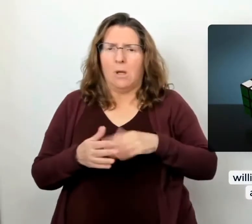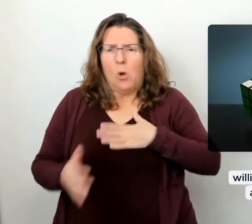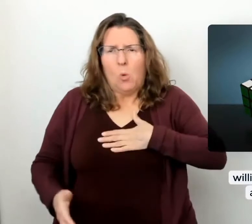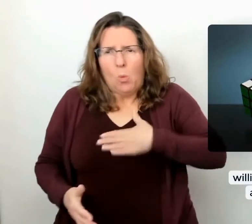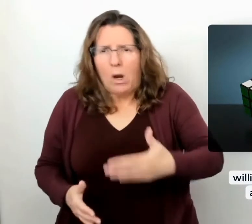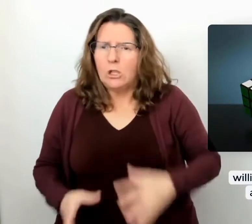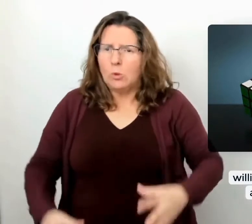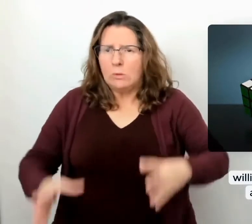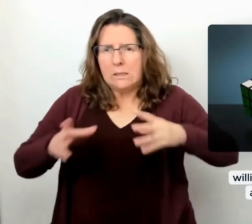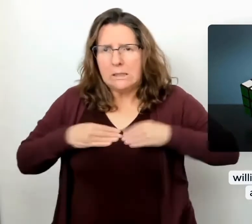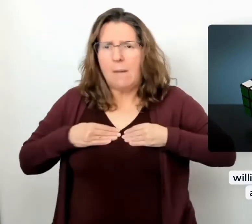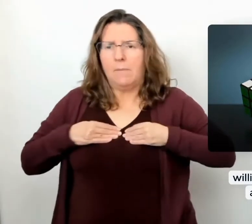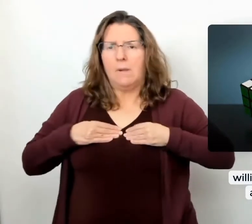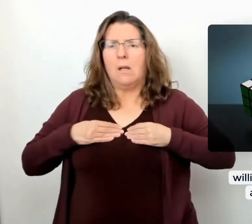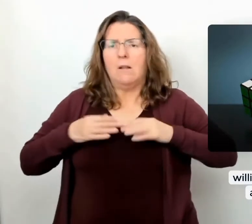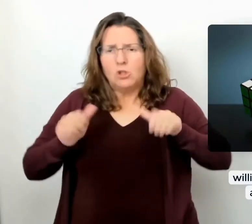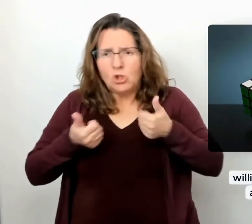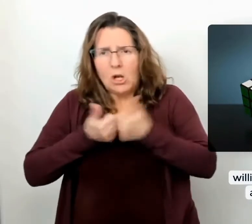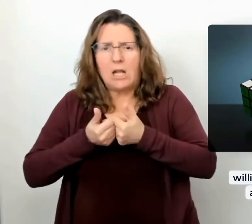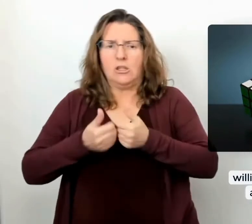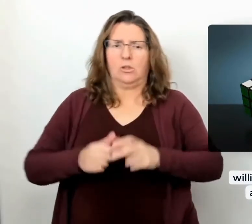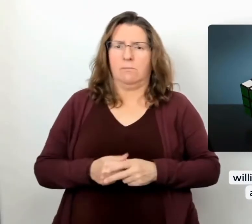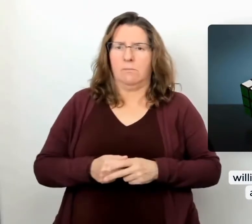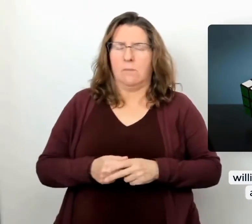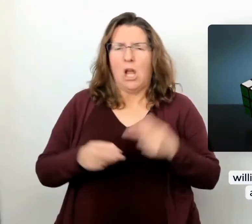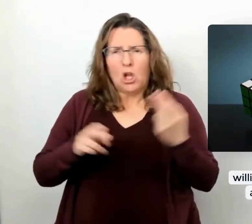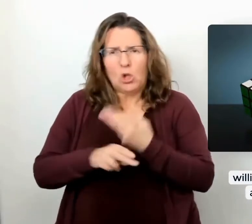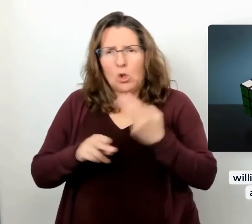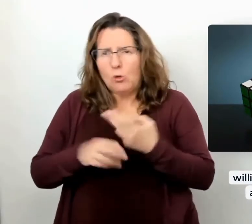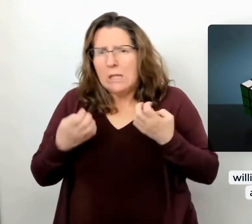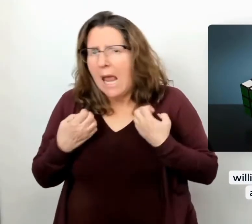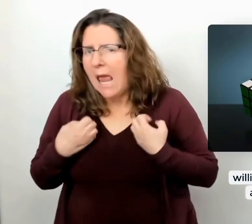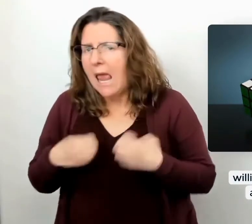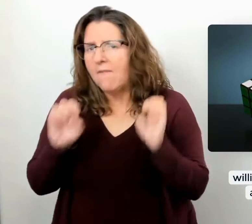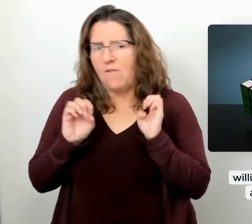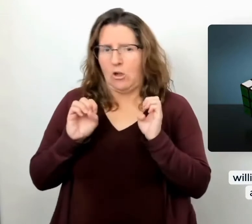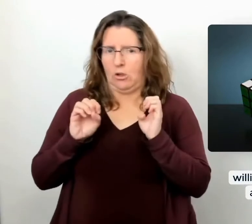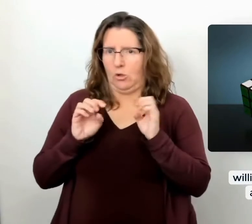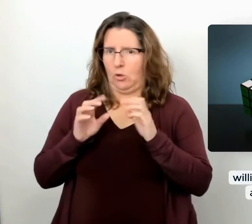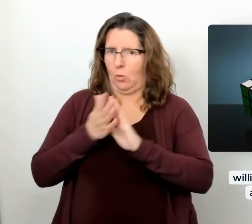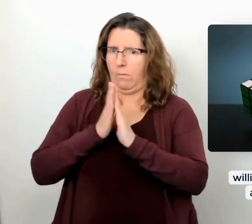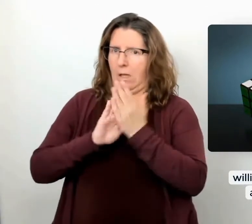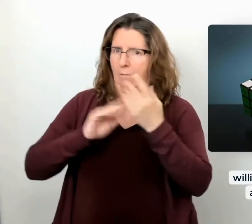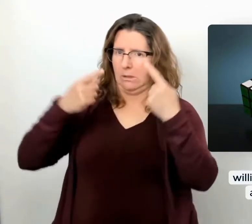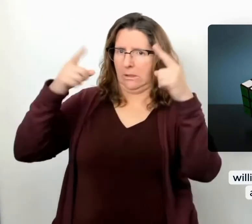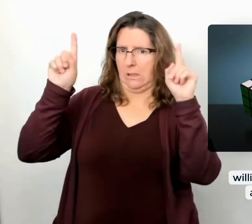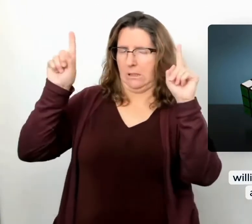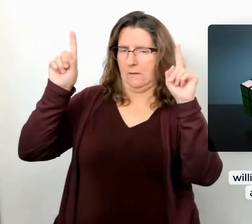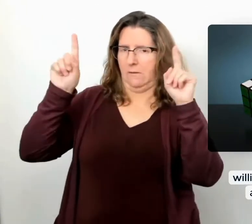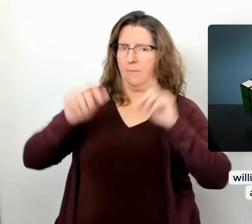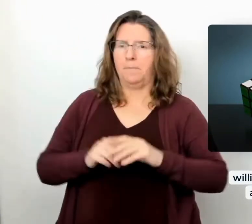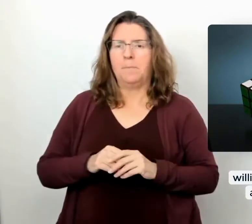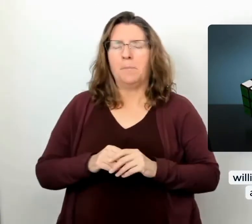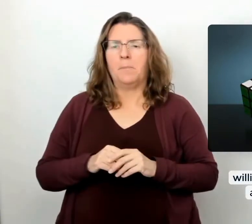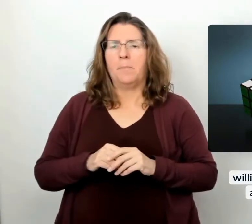A willingness to take on challenges. The goal is the effort put forward, not the outcome.